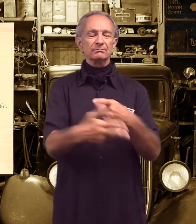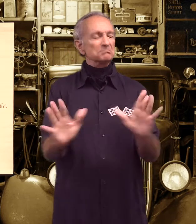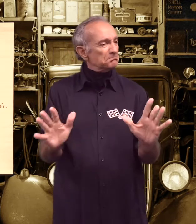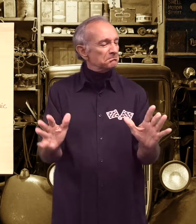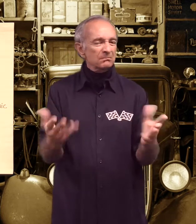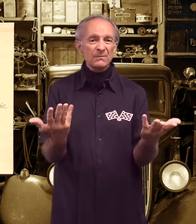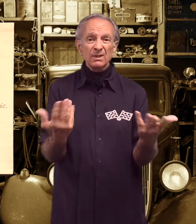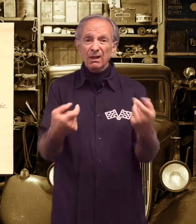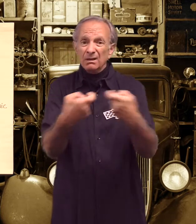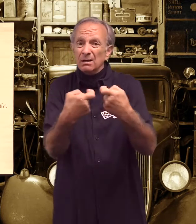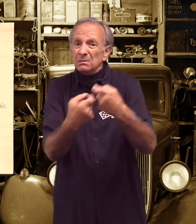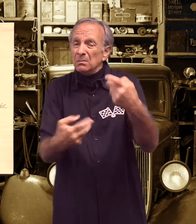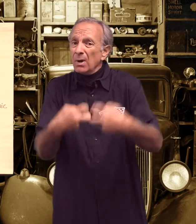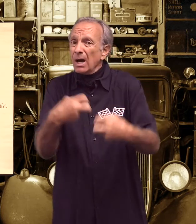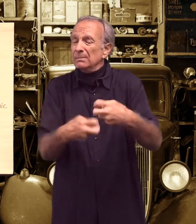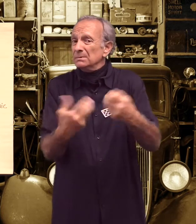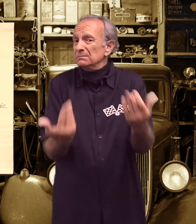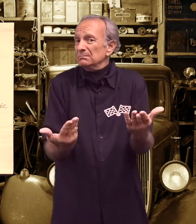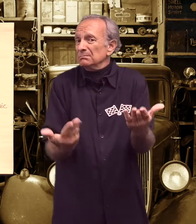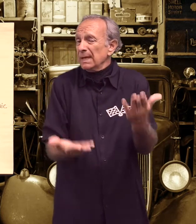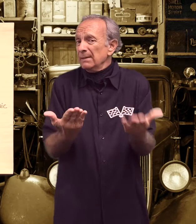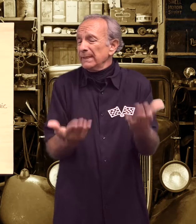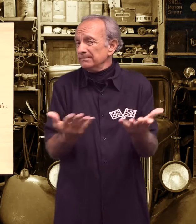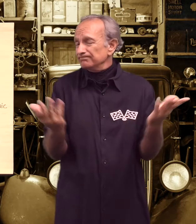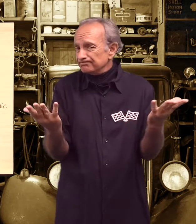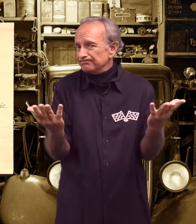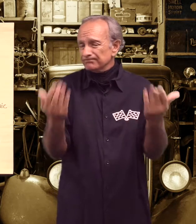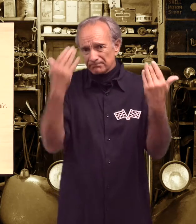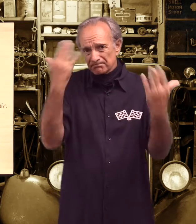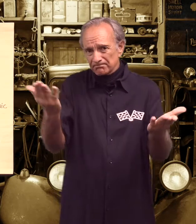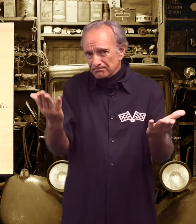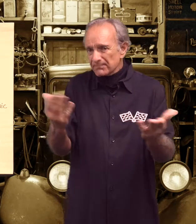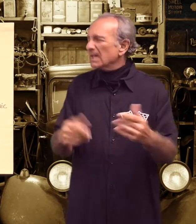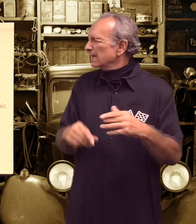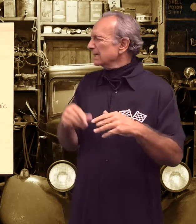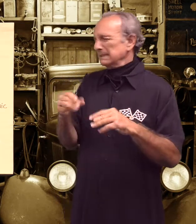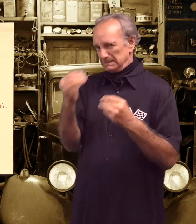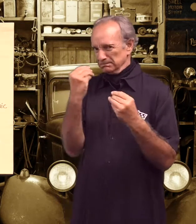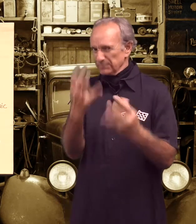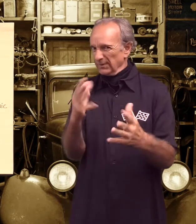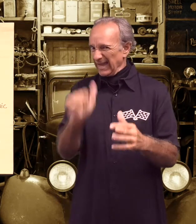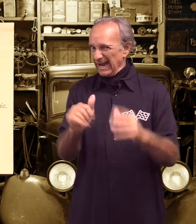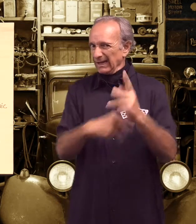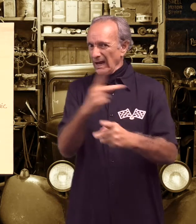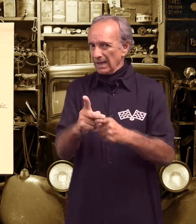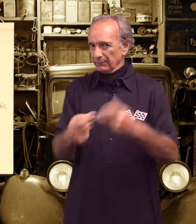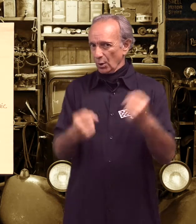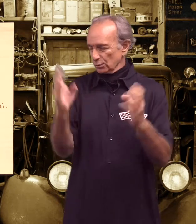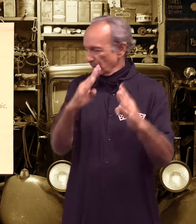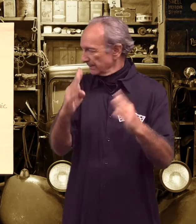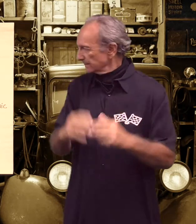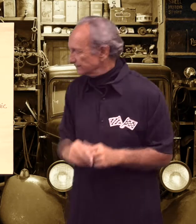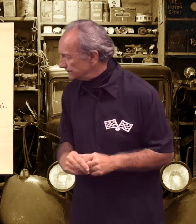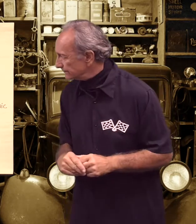An engine cut-off could be the result of an electrical problem maybe, we don't know. But be aware of that kind of car trouble.